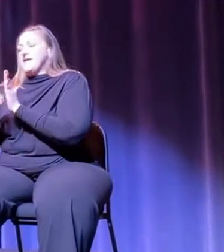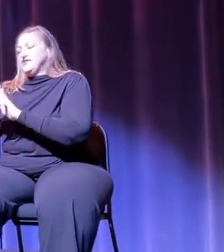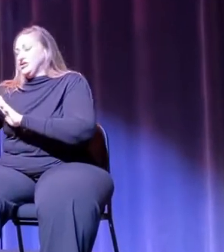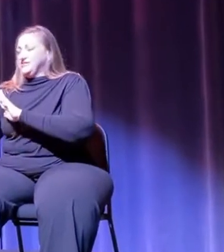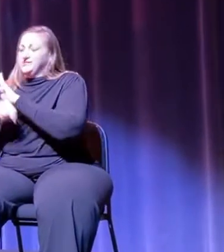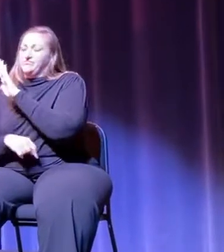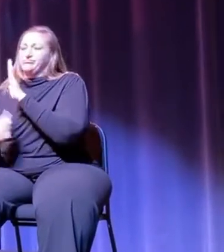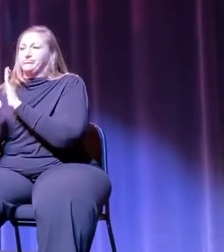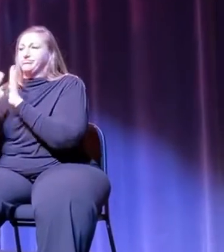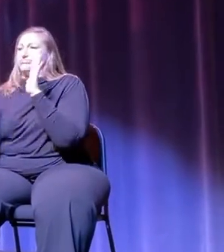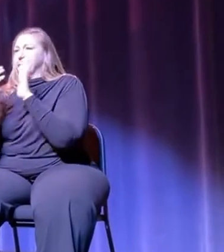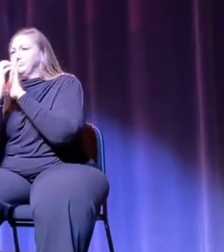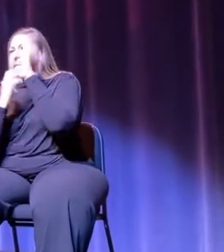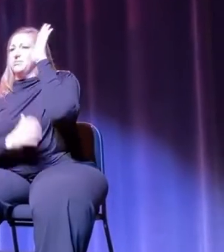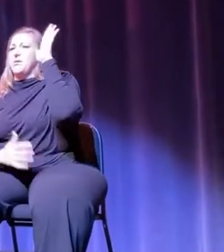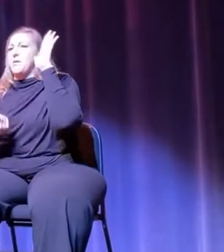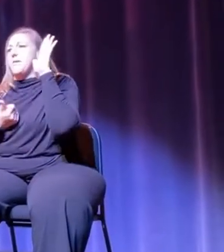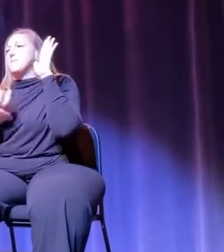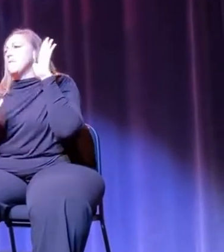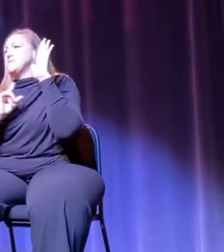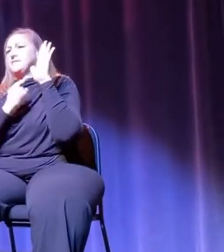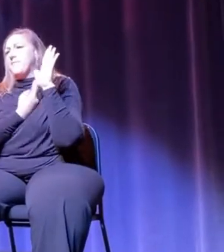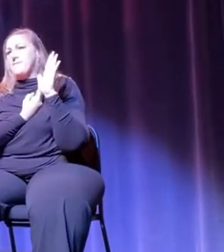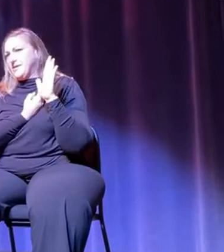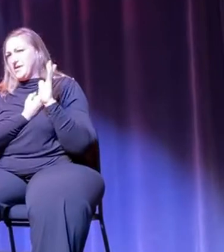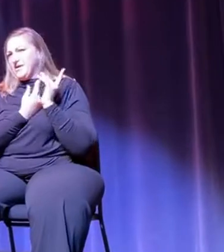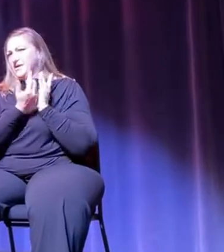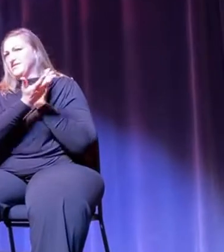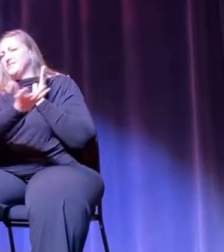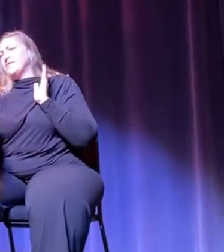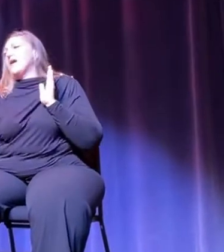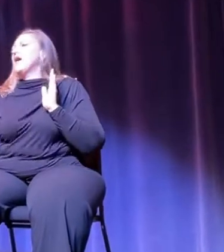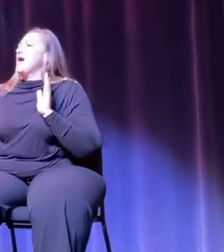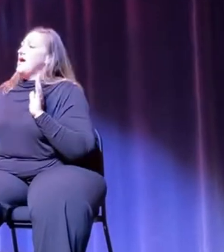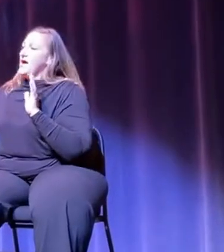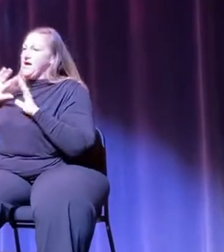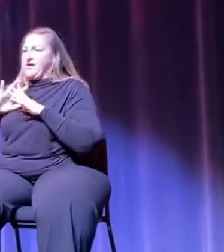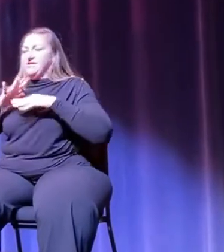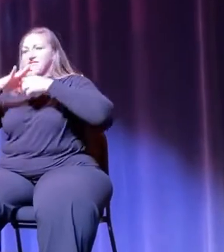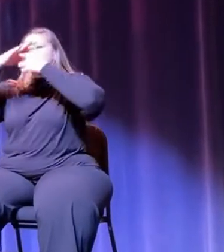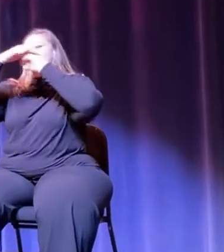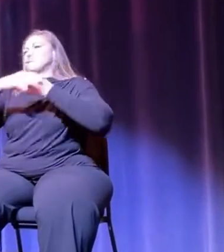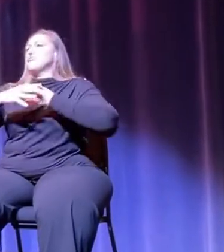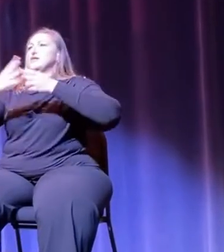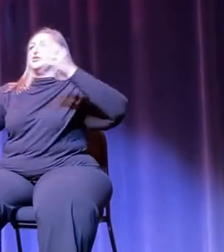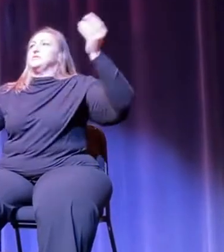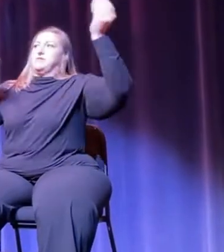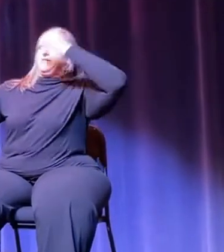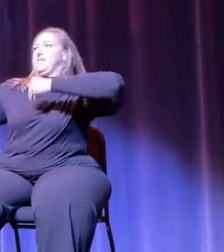because my poem wasn't just written by me solo. Nah, it's all the pressures as someone's, you know,